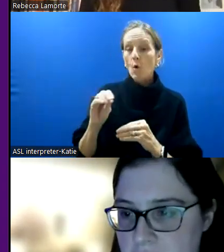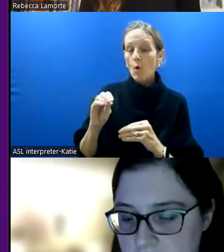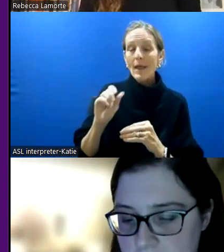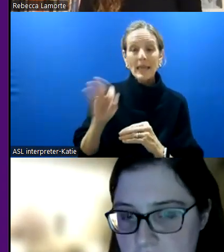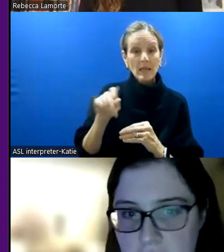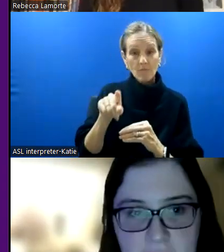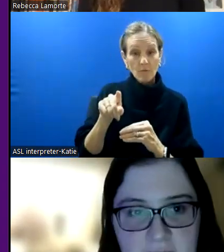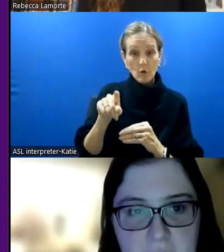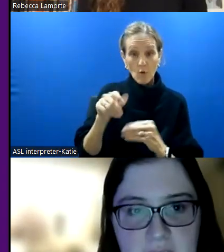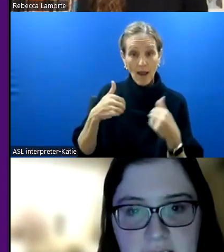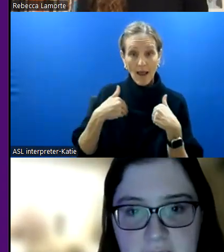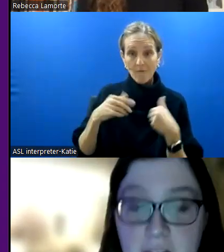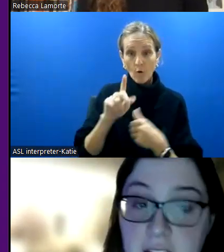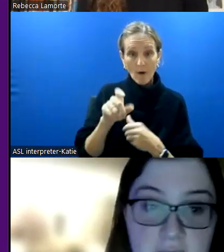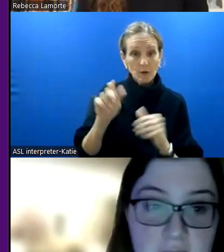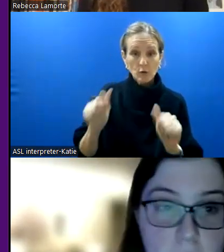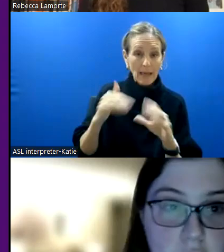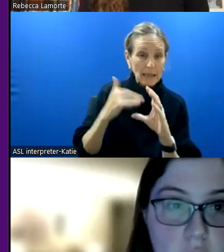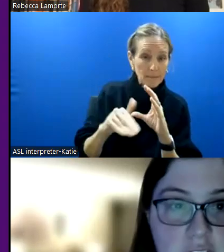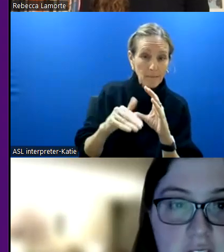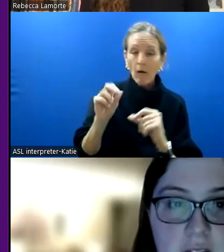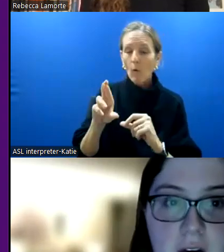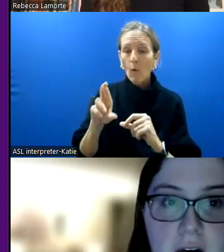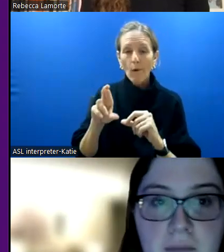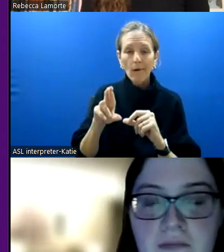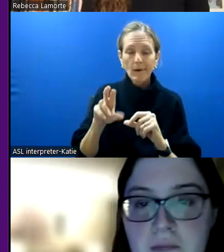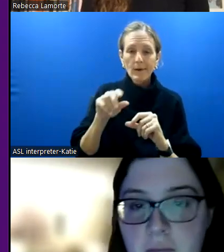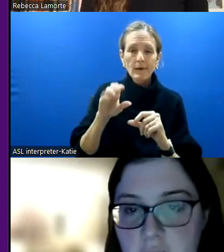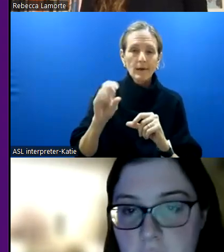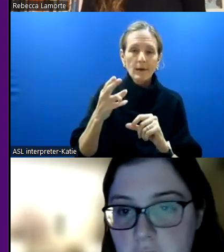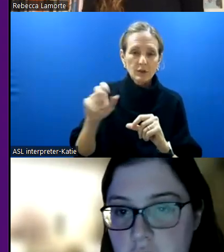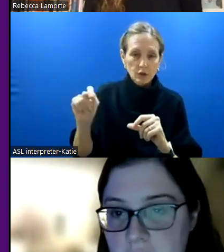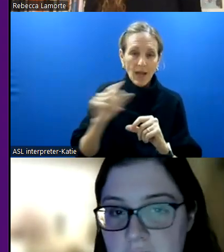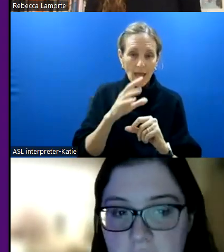But in the meantime, I did see one question for someone who joined late,